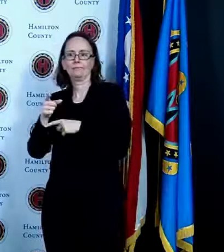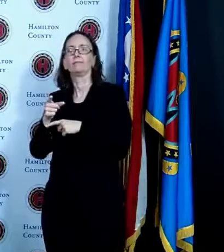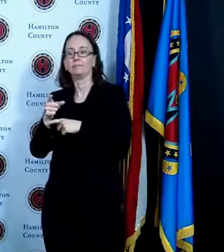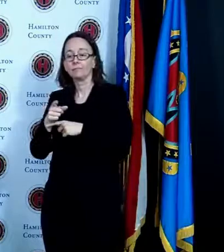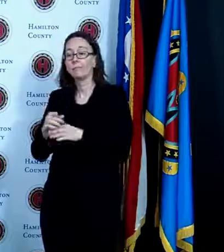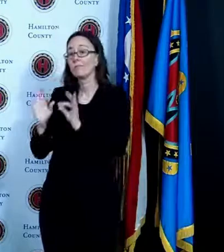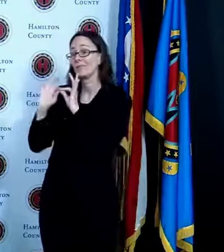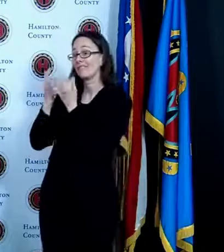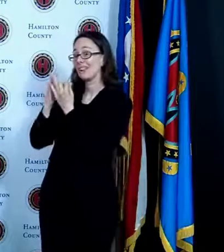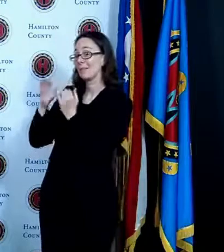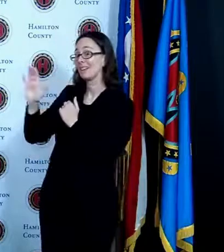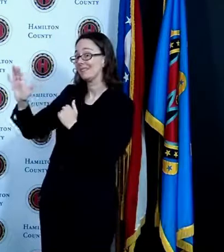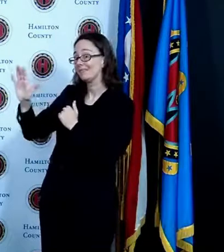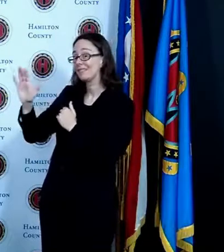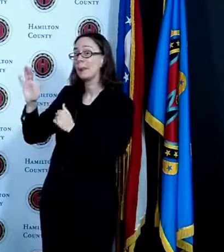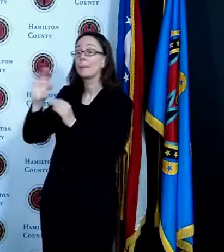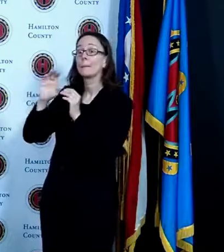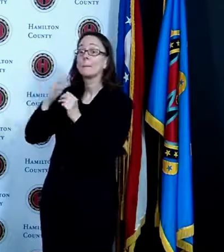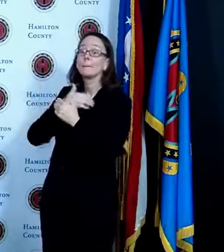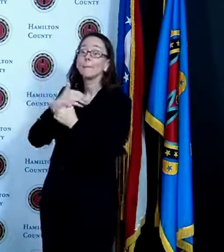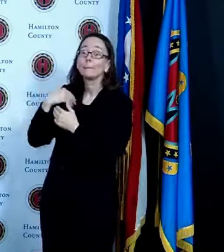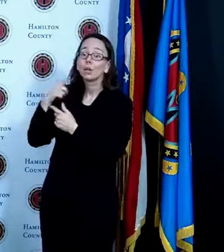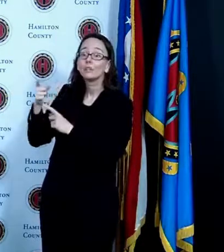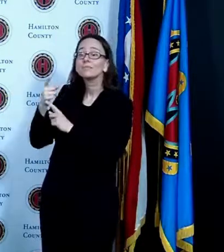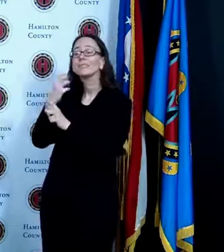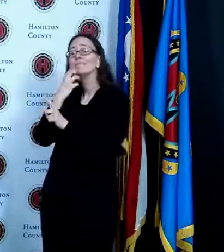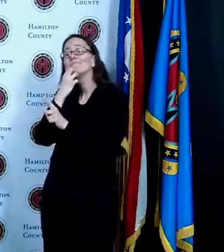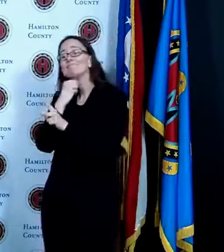themselves and I'm gonna let Tom Synan go into a little bit of detail